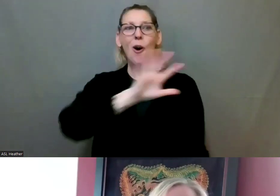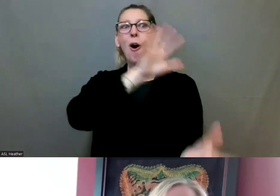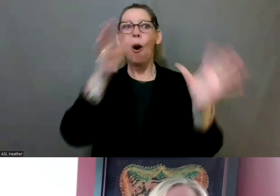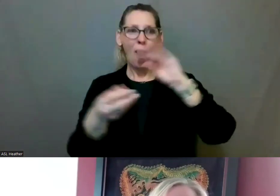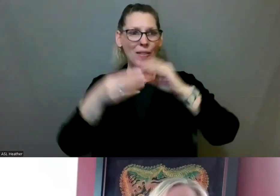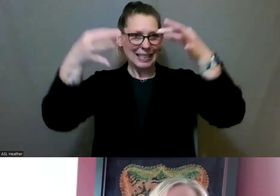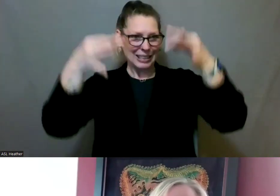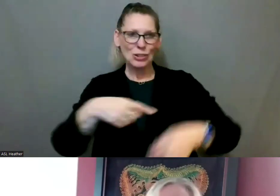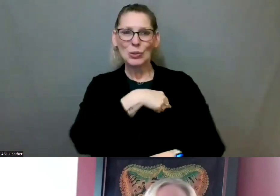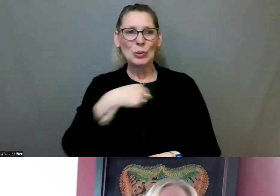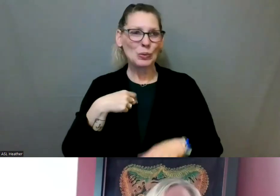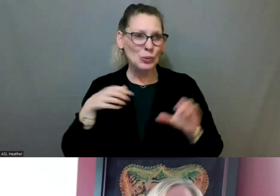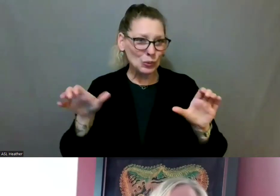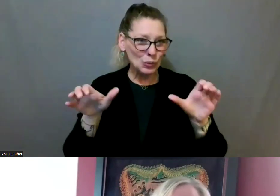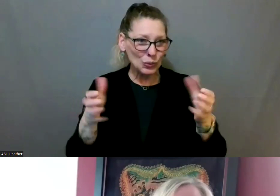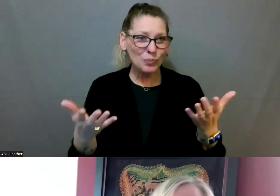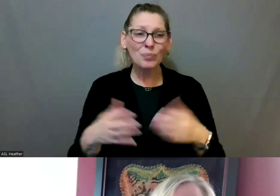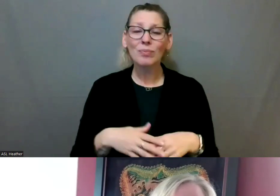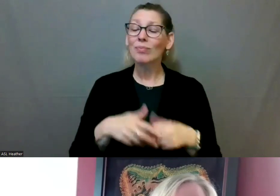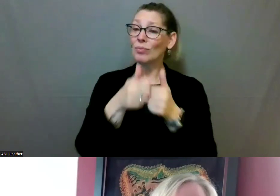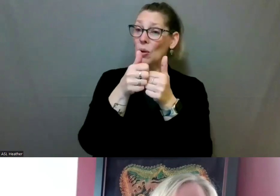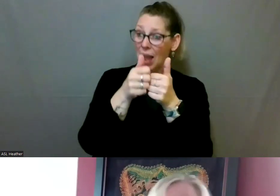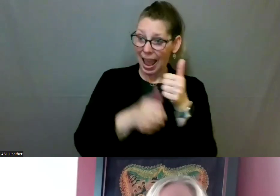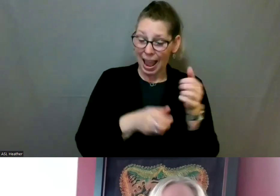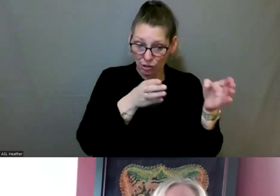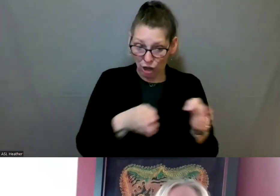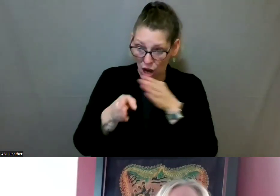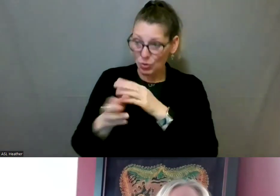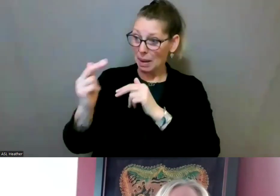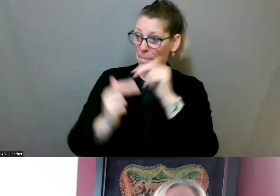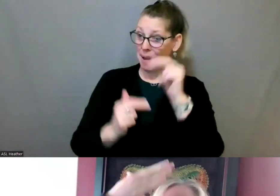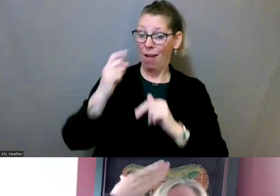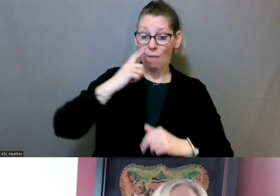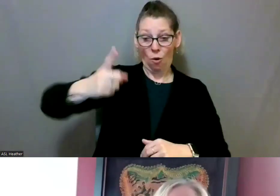that we do. So in every strategy that we build for our young people, you want to